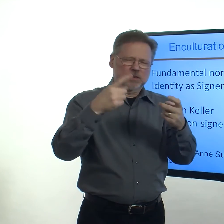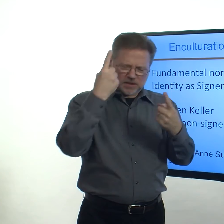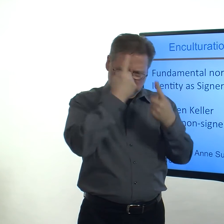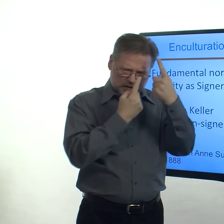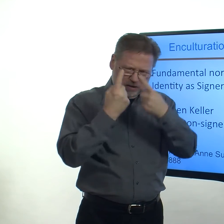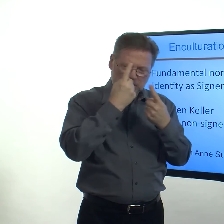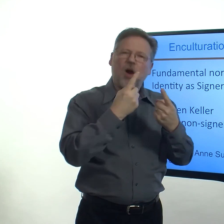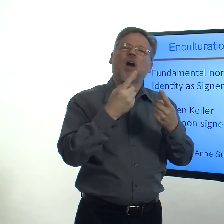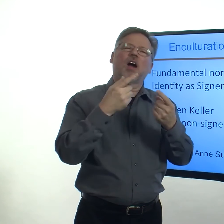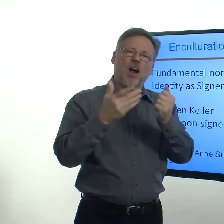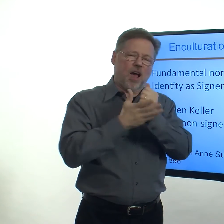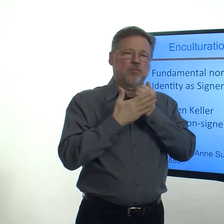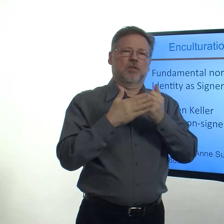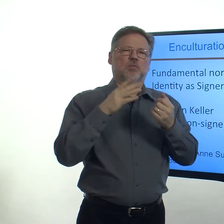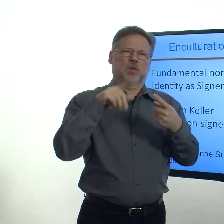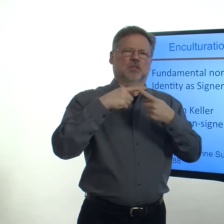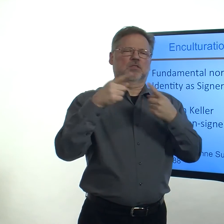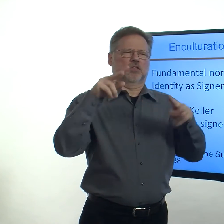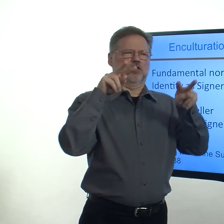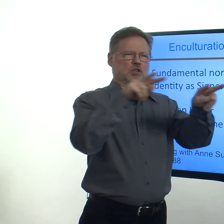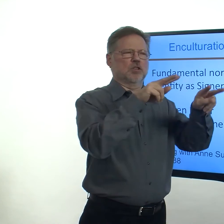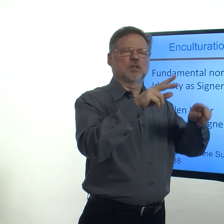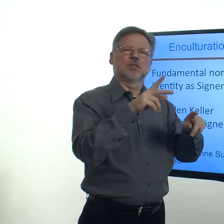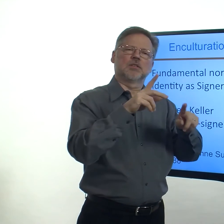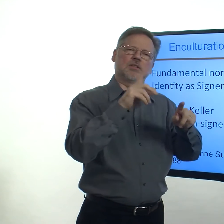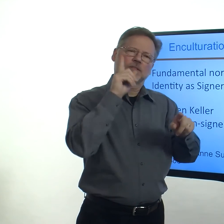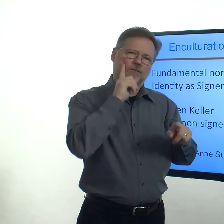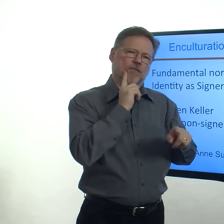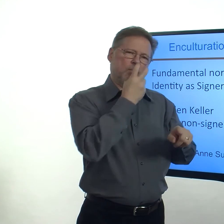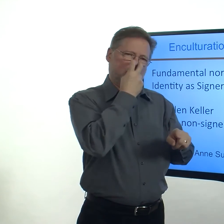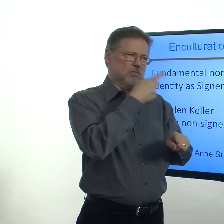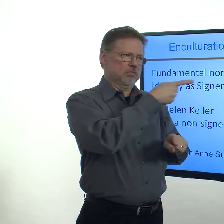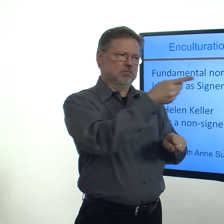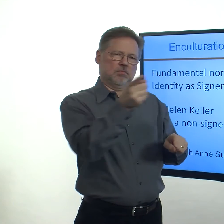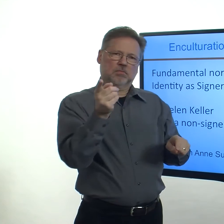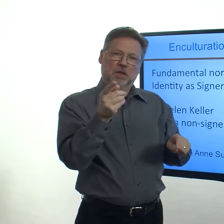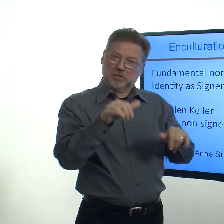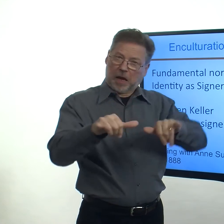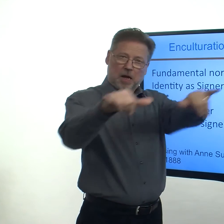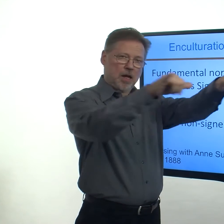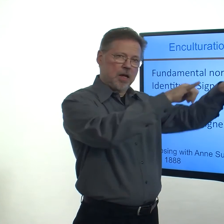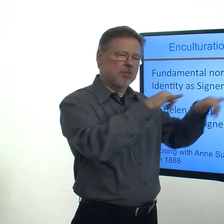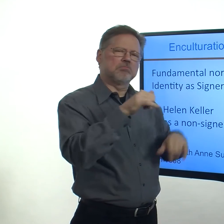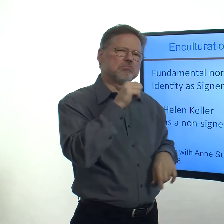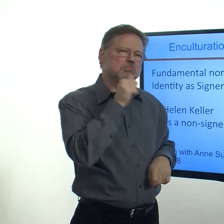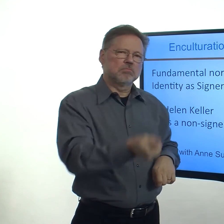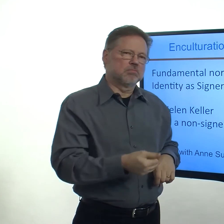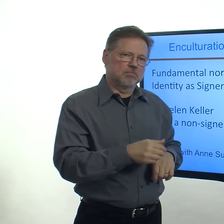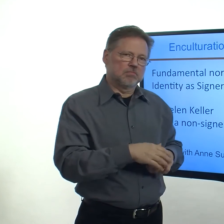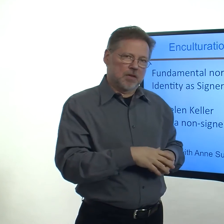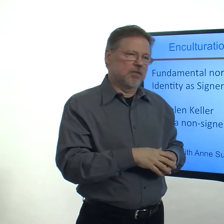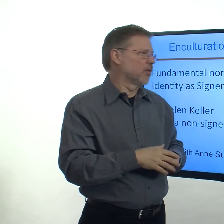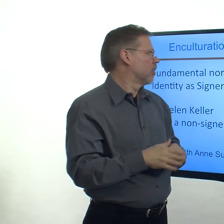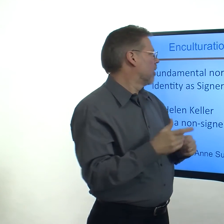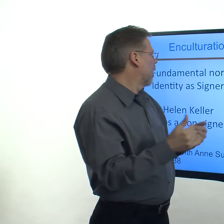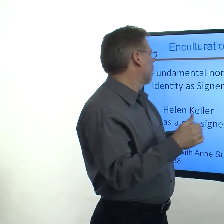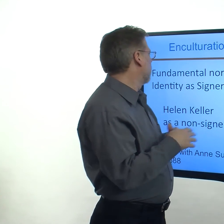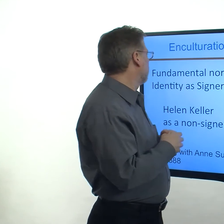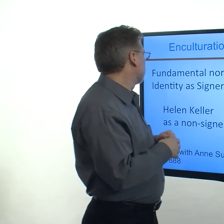This a topic that needs further consideration which will help in understanding the DeafBlind community, which is not a homogenous group.